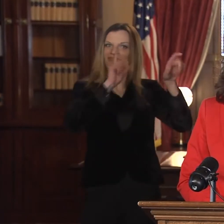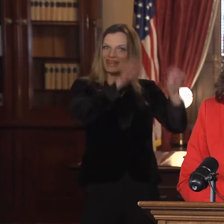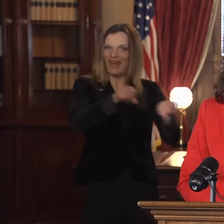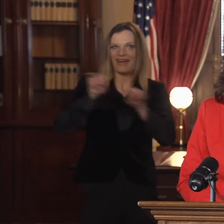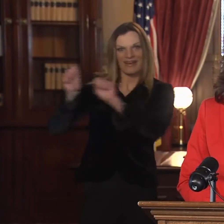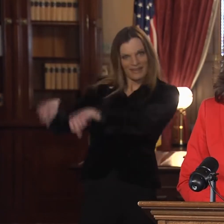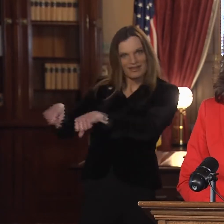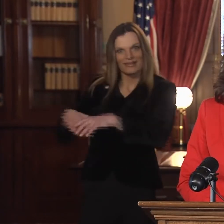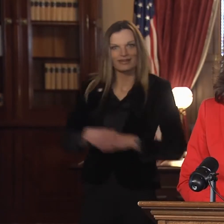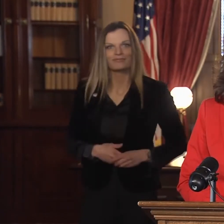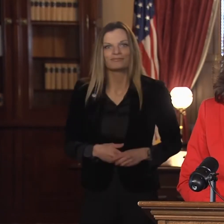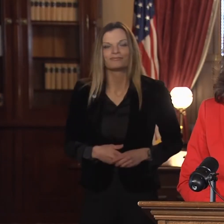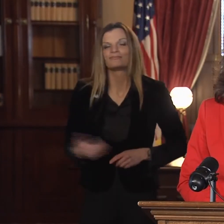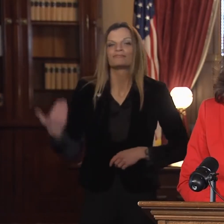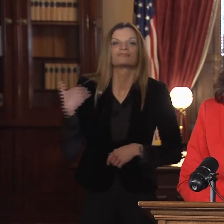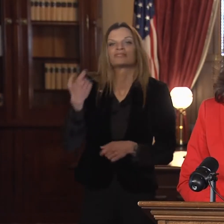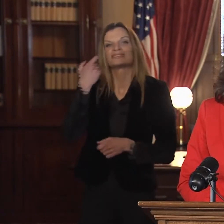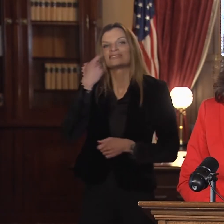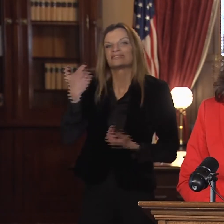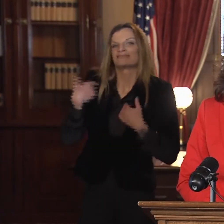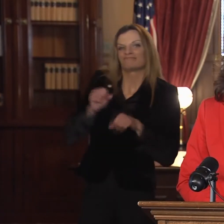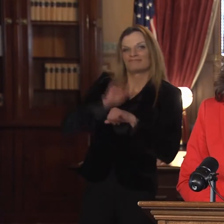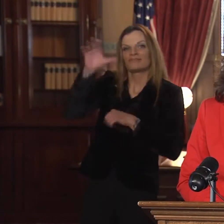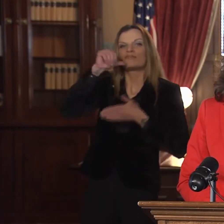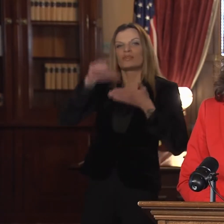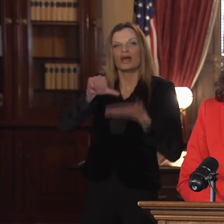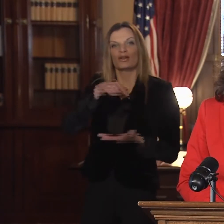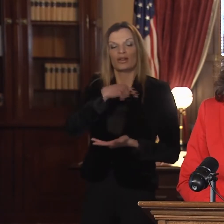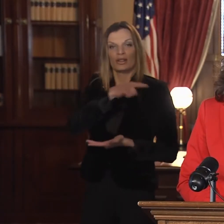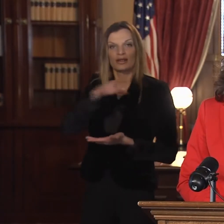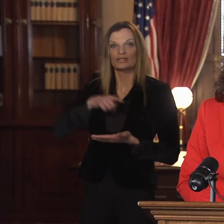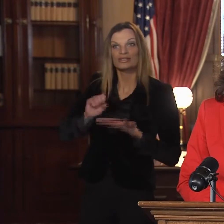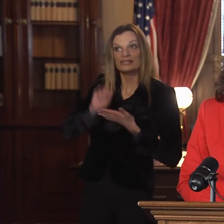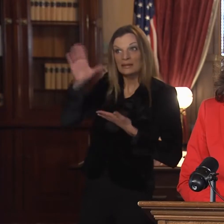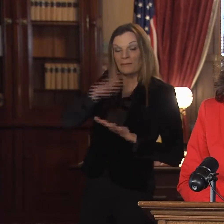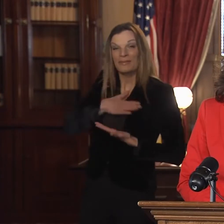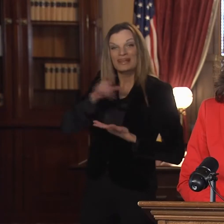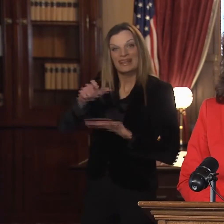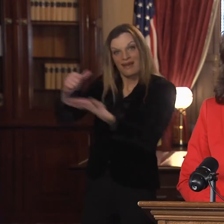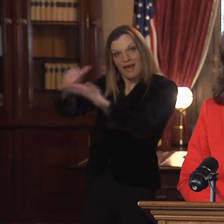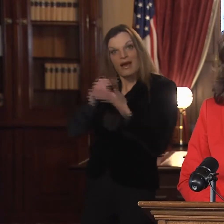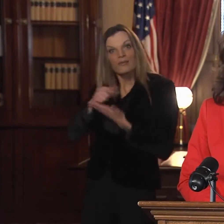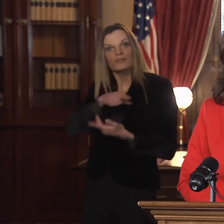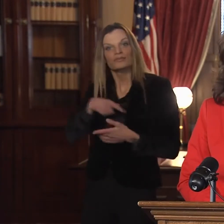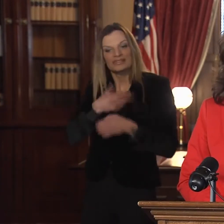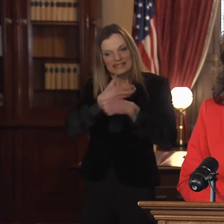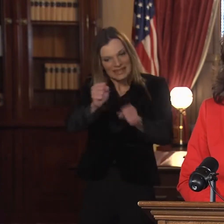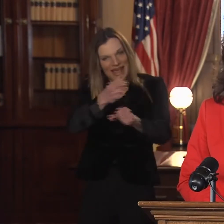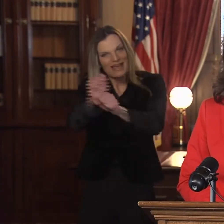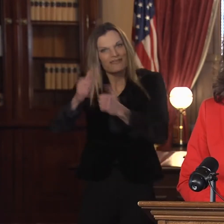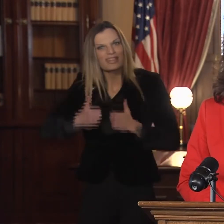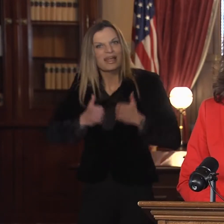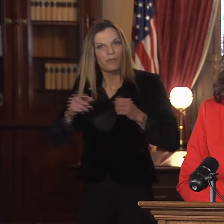NEARLY 3 WEEKS AGO, I SENT A LETTER TO OUR LEGISLATURE REQUESTING THEY TAKE ACTION TO